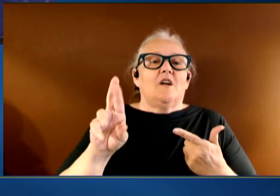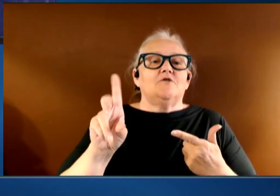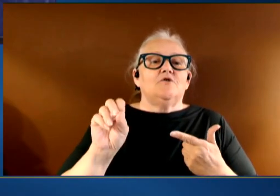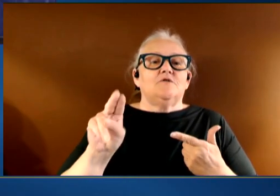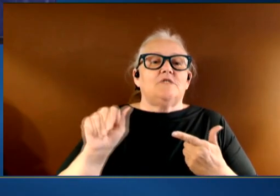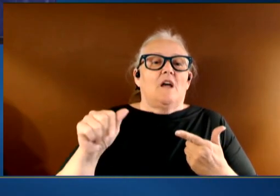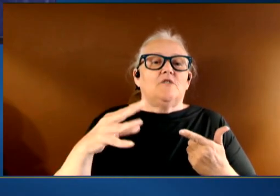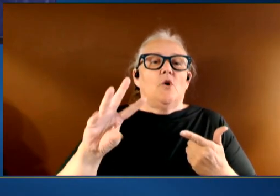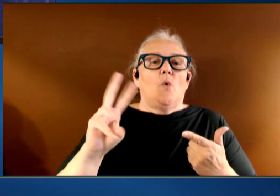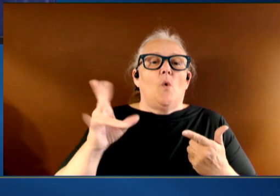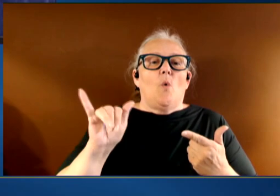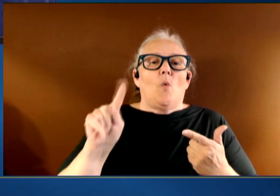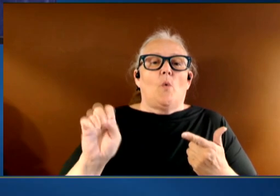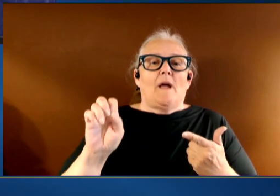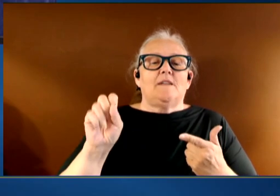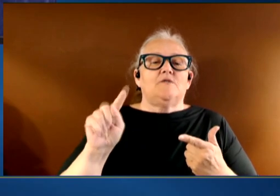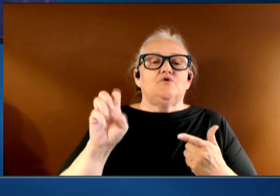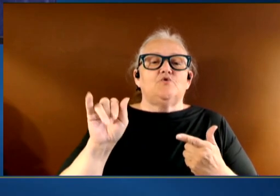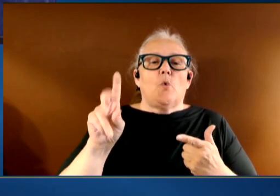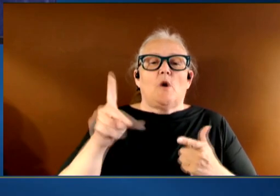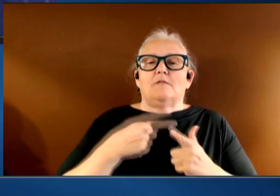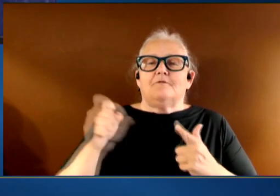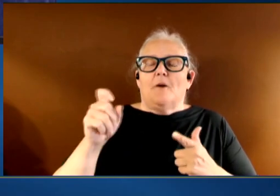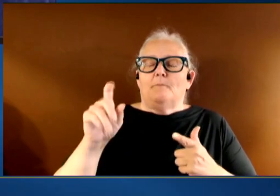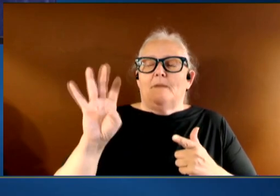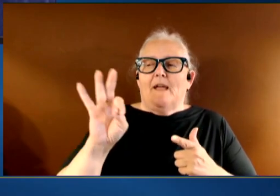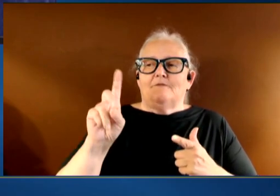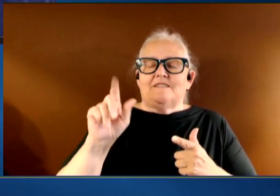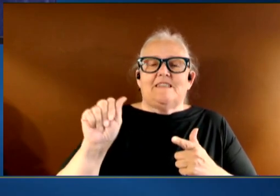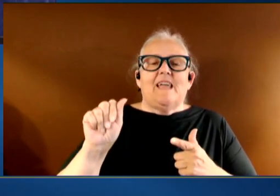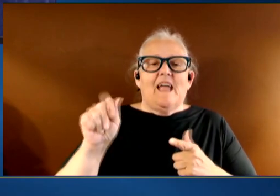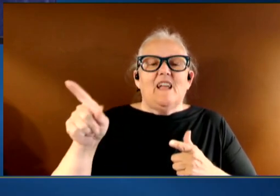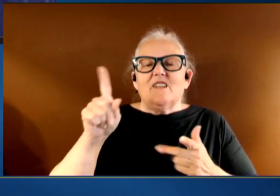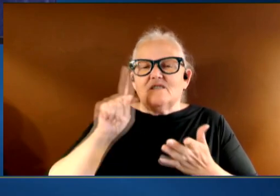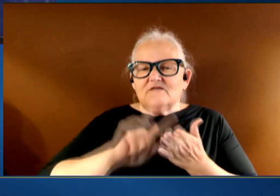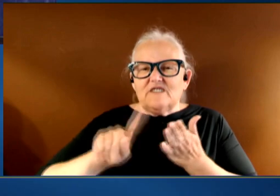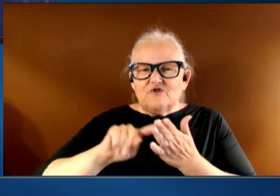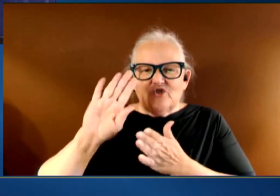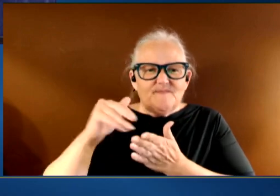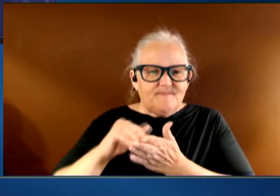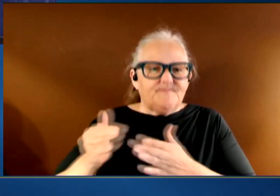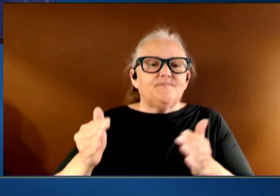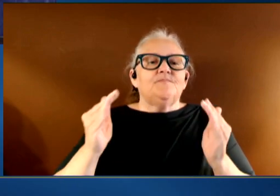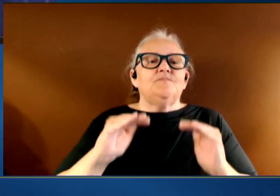the Drug Evaluation and Research at the Food and Drug Administration. Dr. Courtney Fitzhugh,